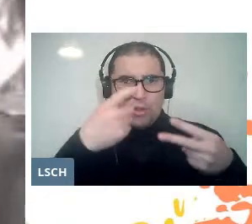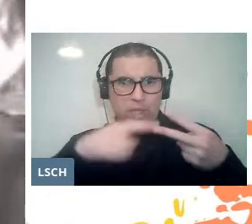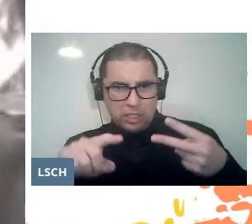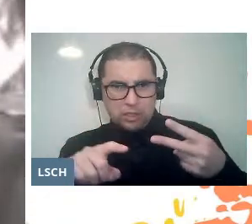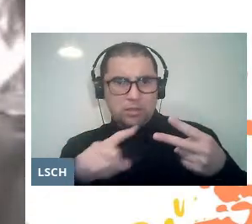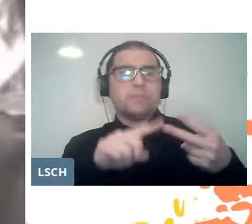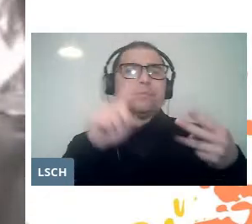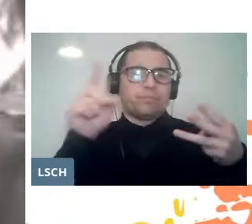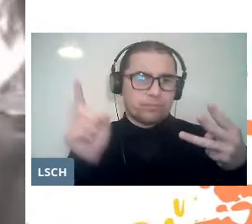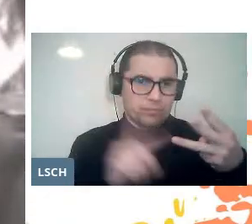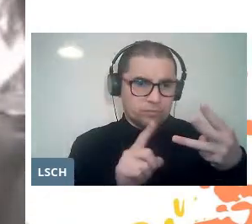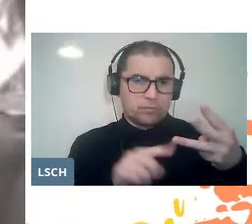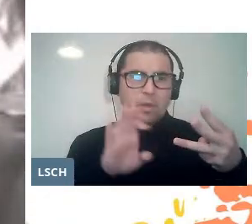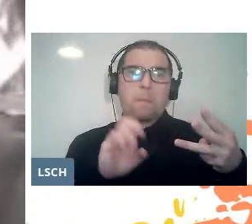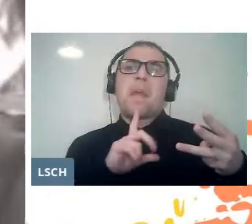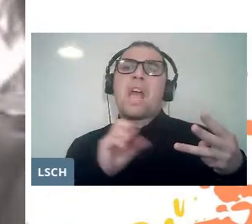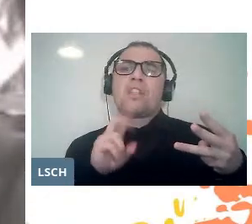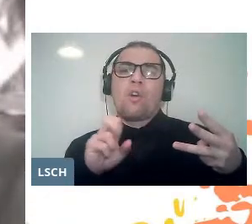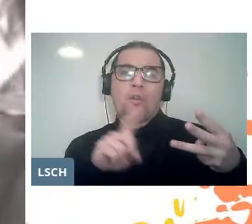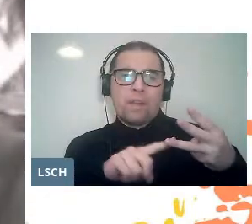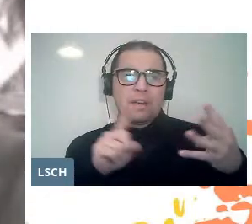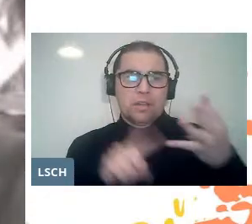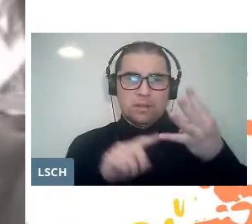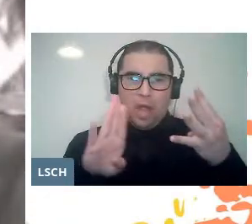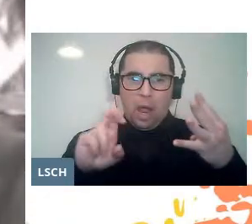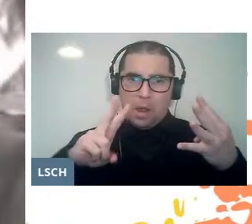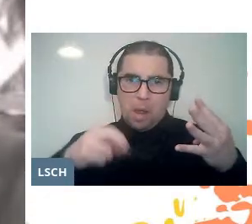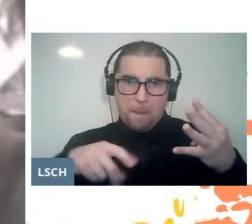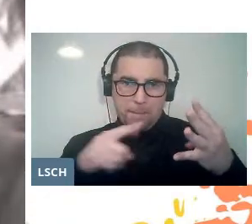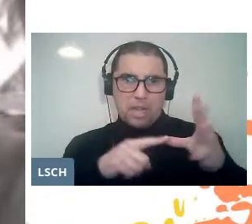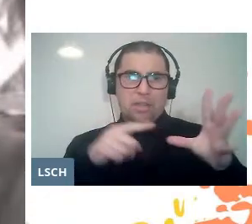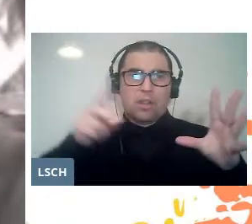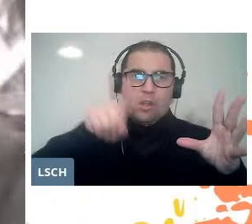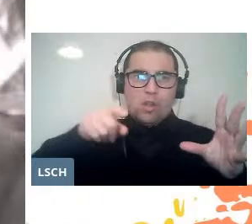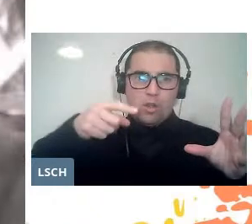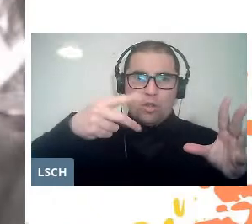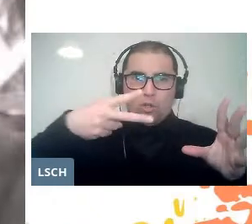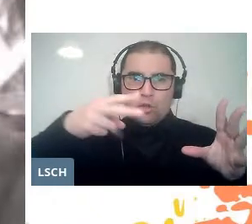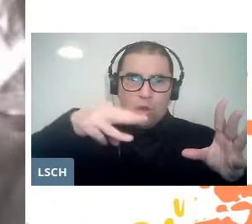it was Beethoven, Brahms, Schumann and Mahler, composers who decisively